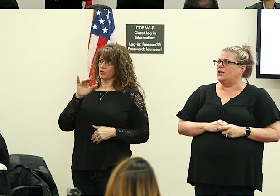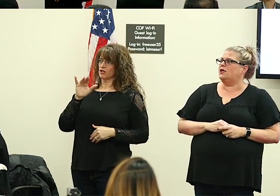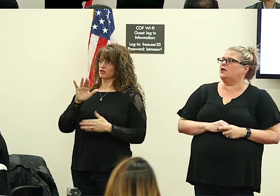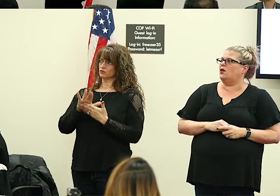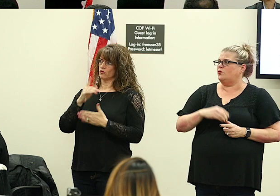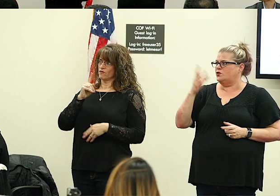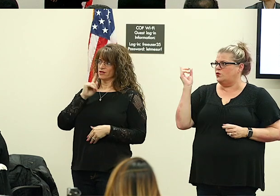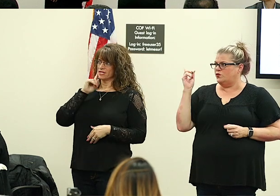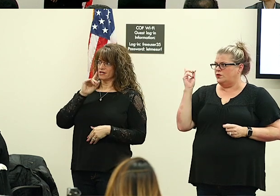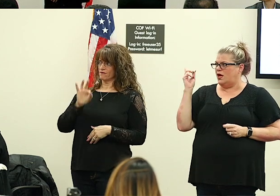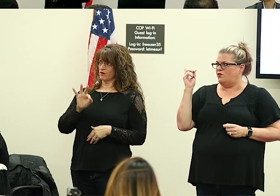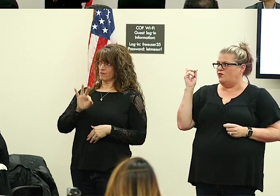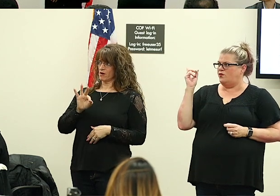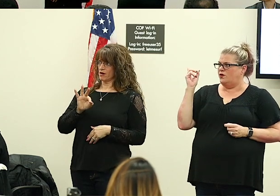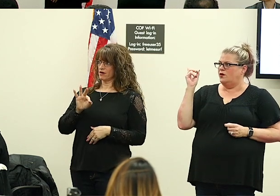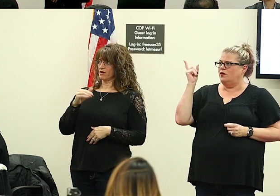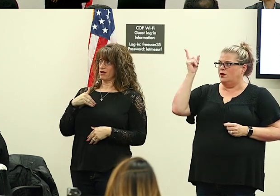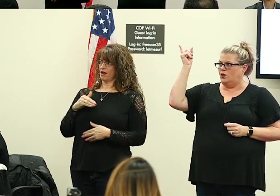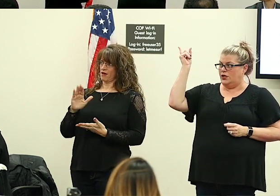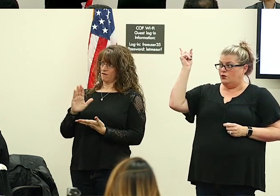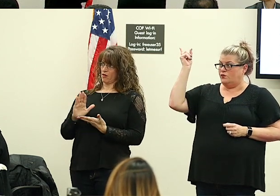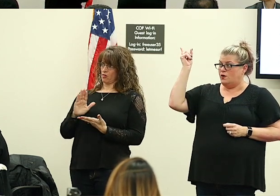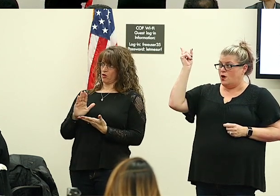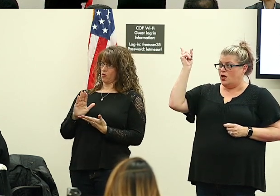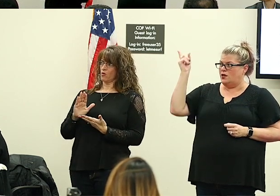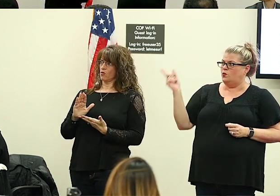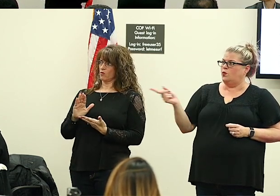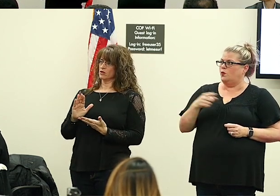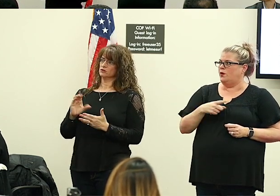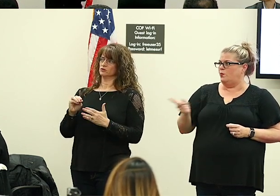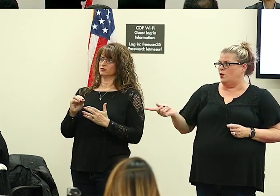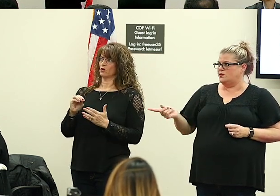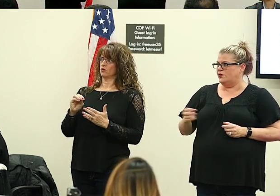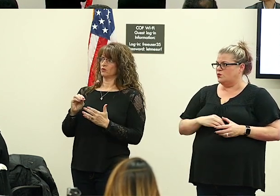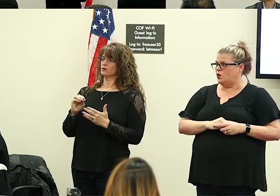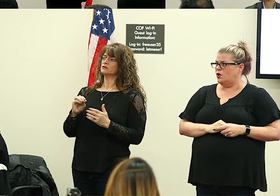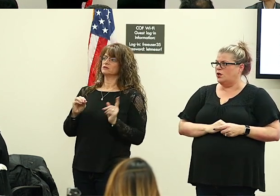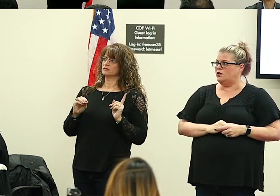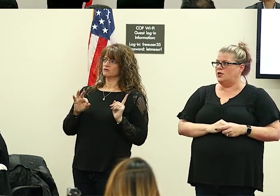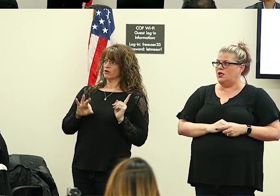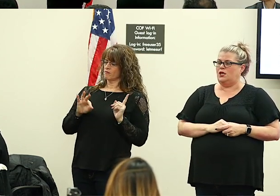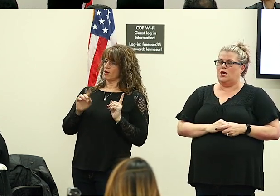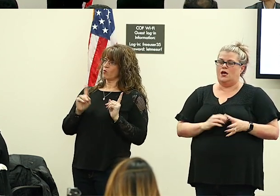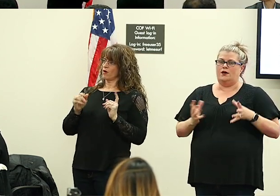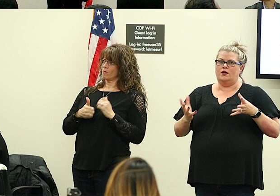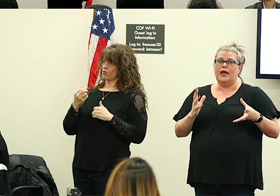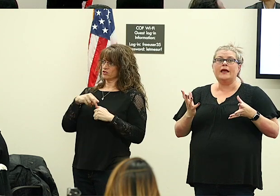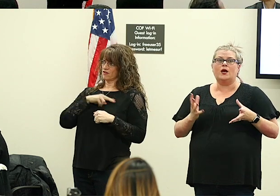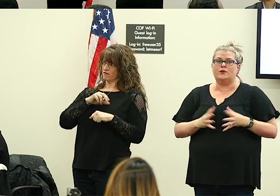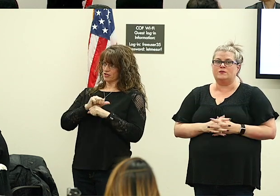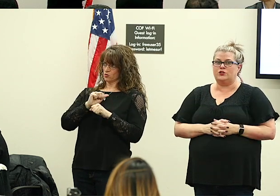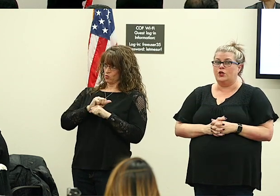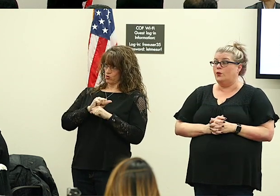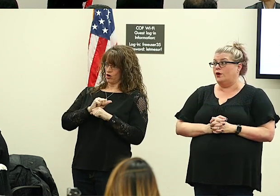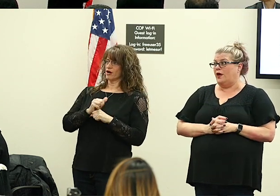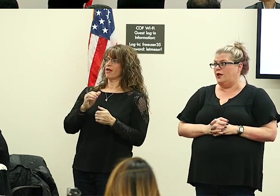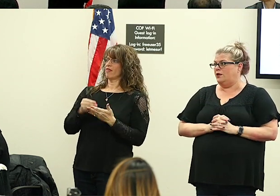like the California School for the Deaf here in Fremont, where most of us work, the income is much lower then